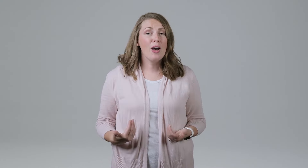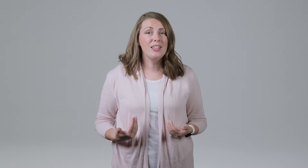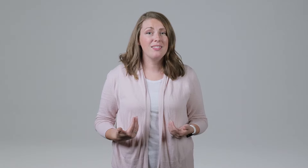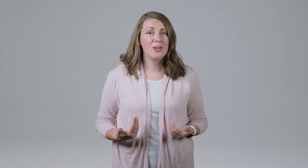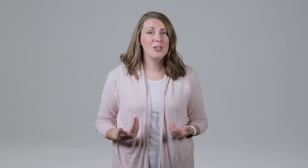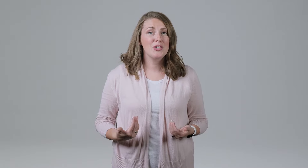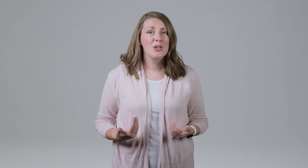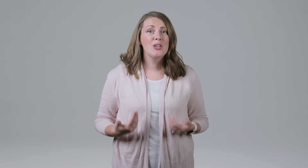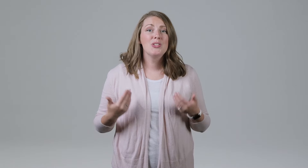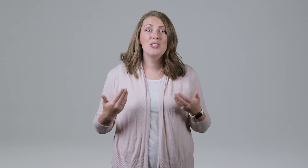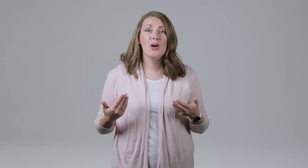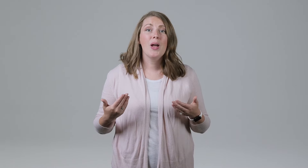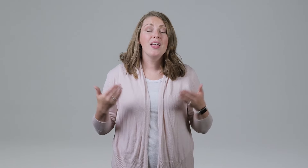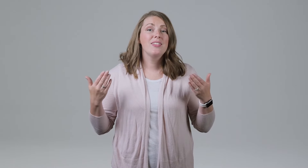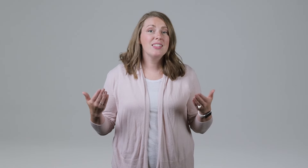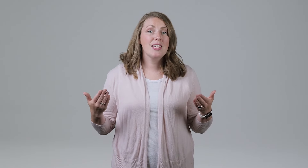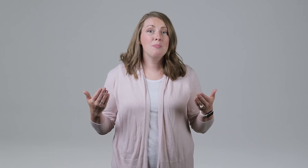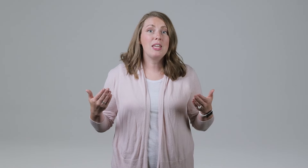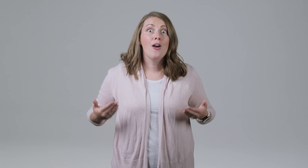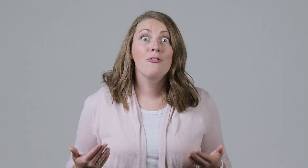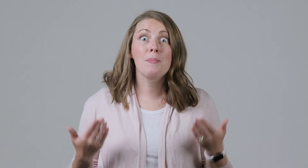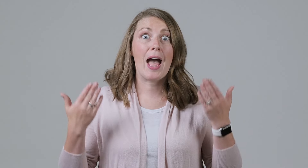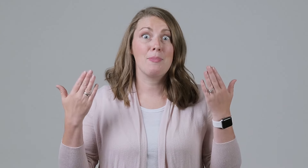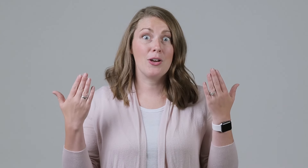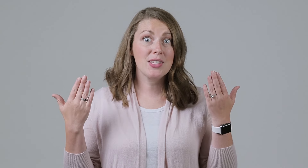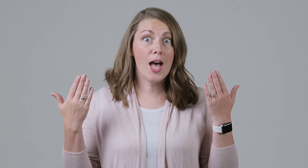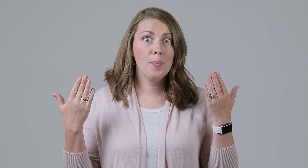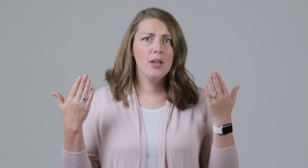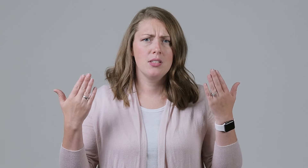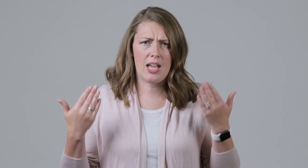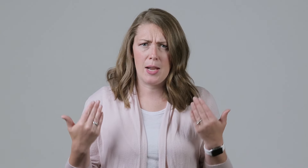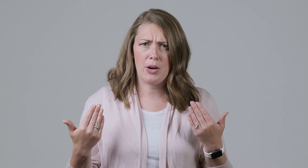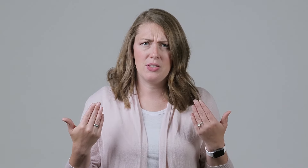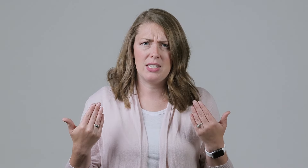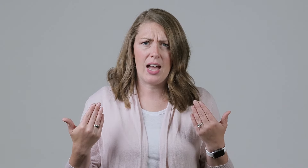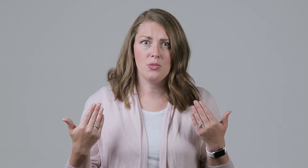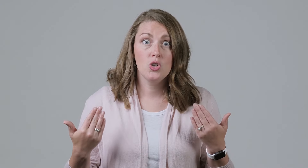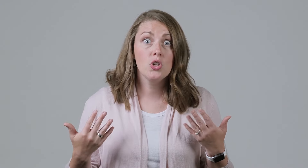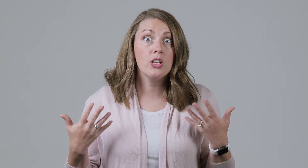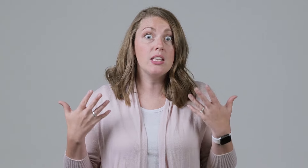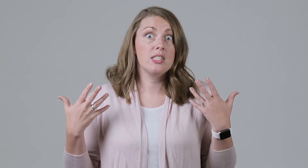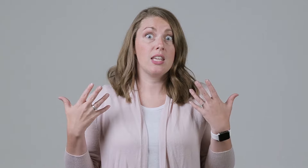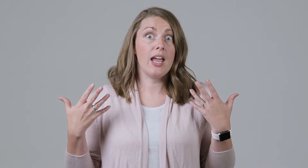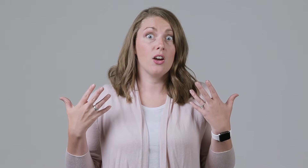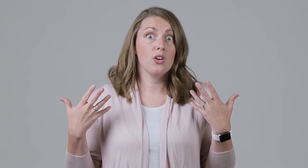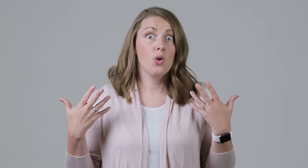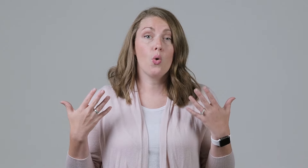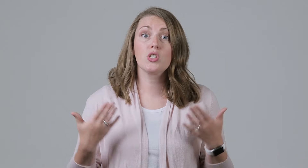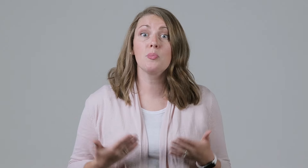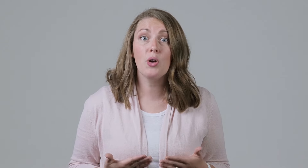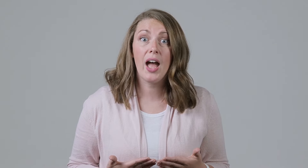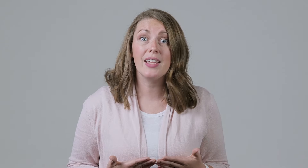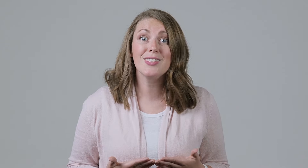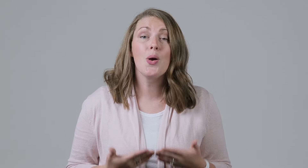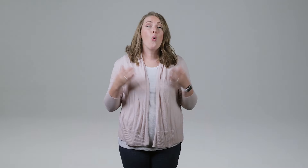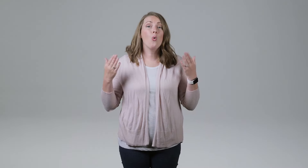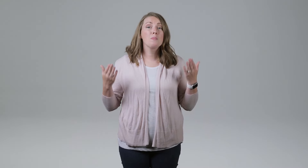body language, so this can be from eyebrows up to eyebrows down, to looking scared or surprised, or